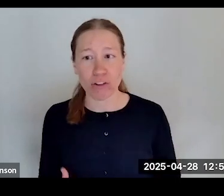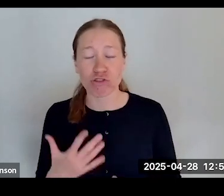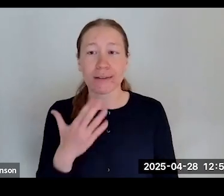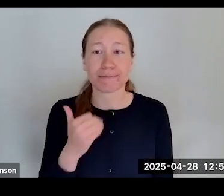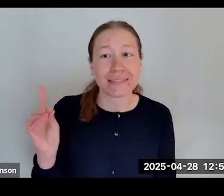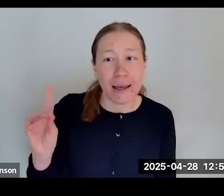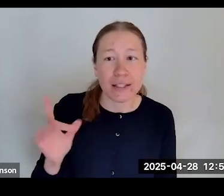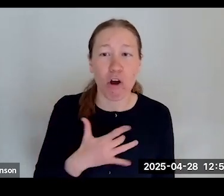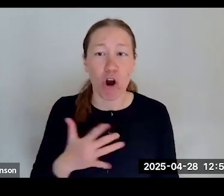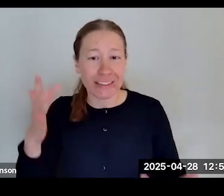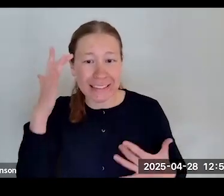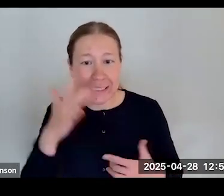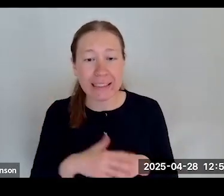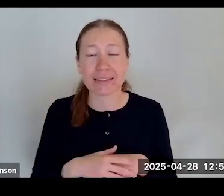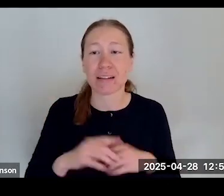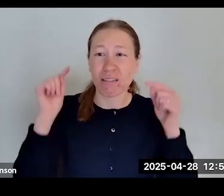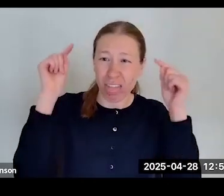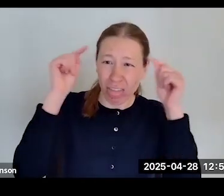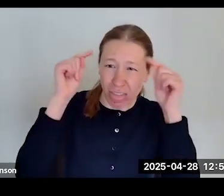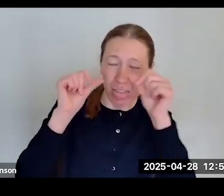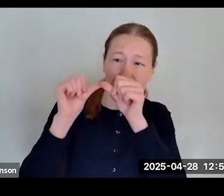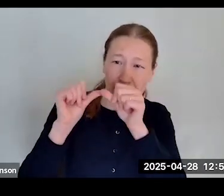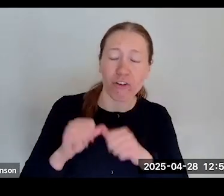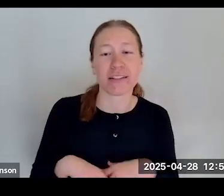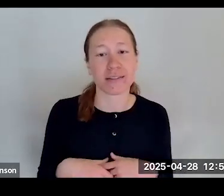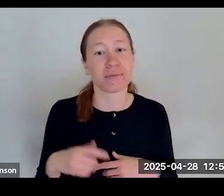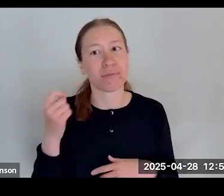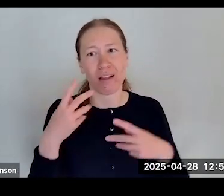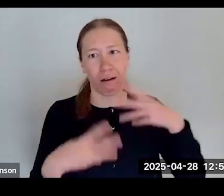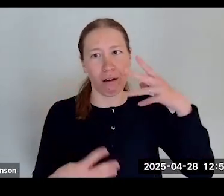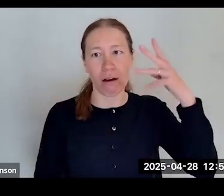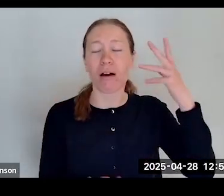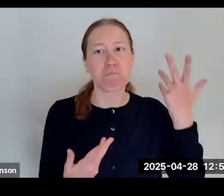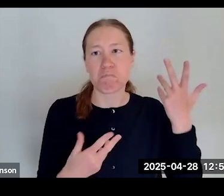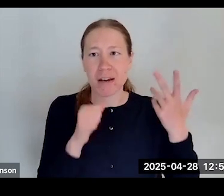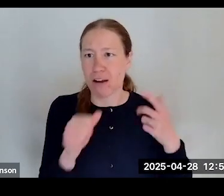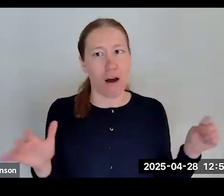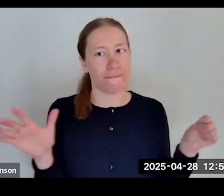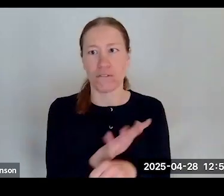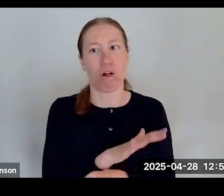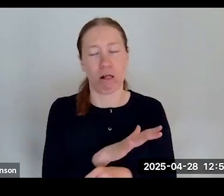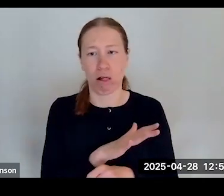heart disease, migraines. This is a non-exhaustive list. And on the right, we have a photo here